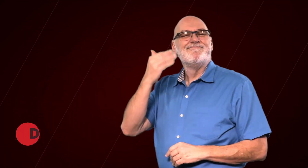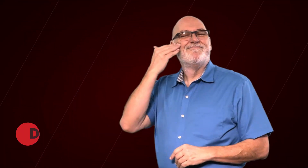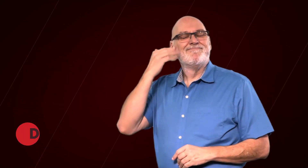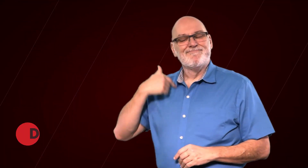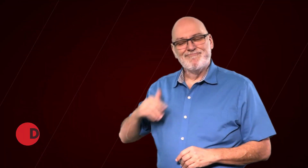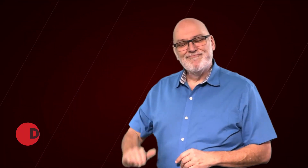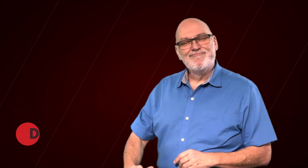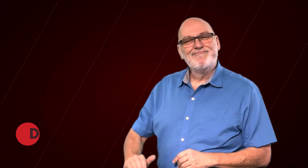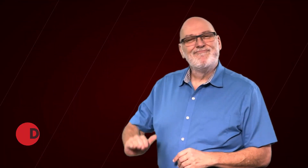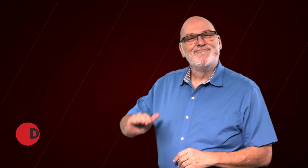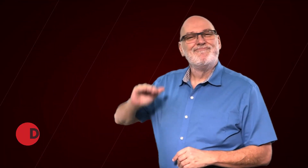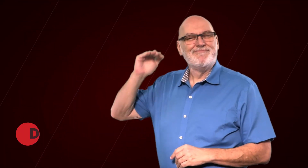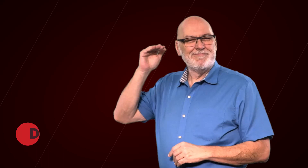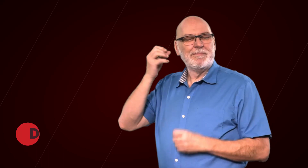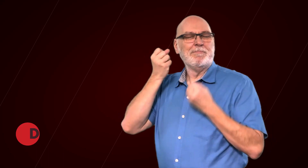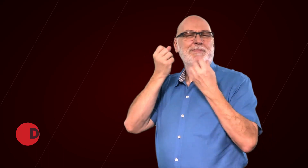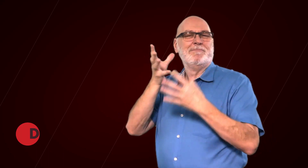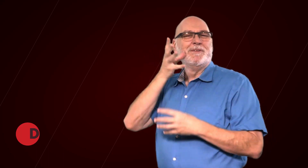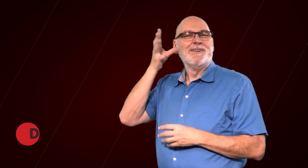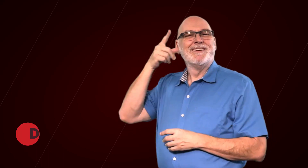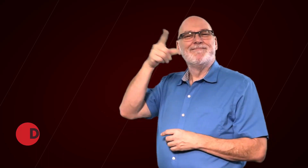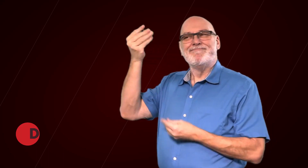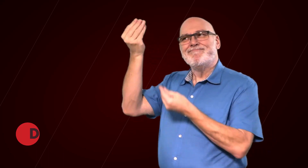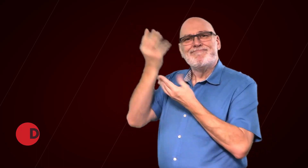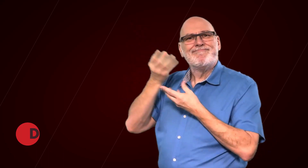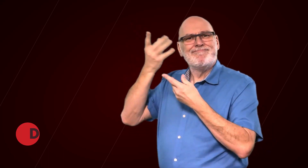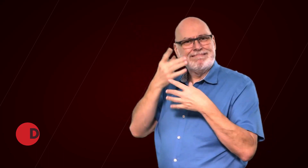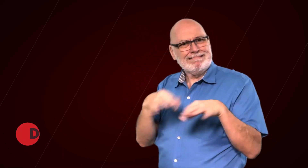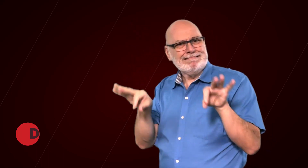[Anselmo]: Many parents tell us while growing up that